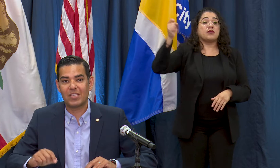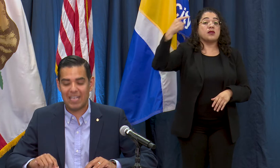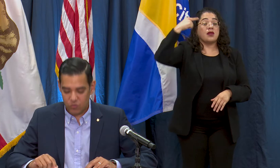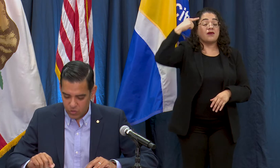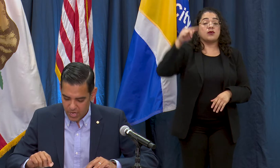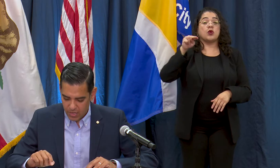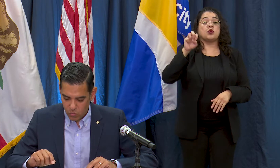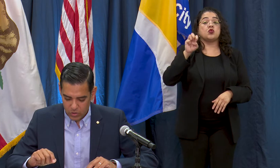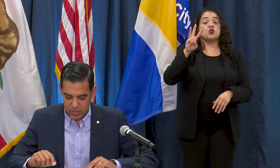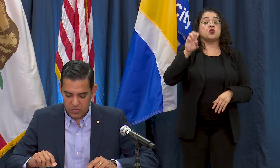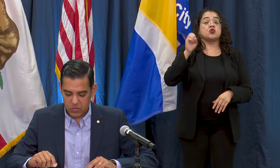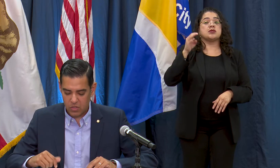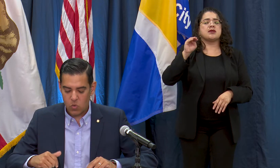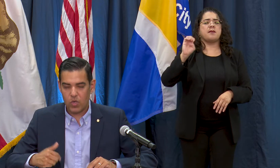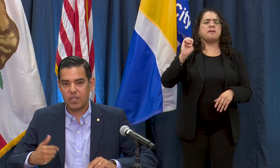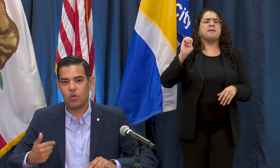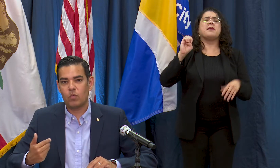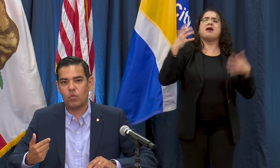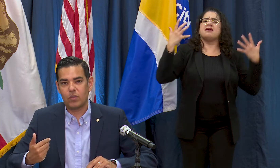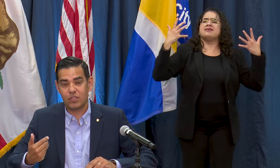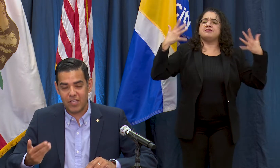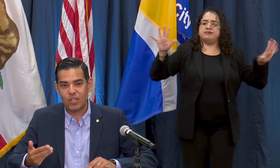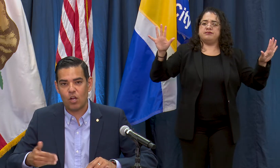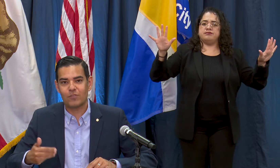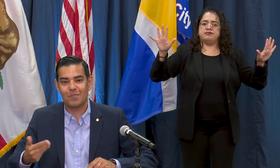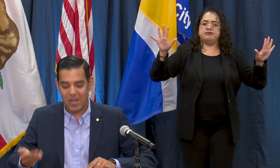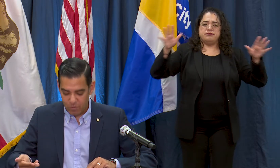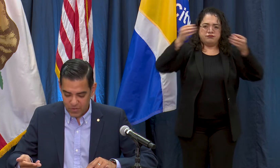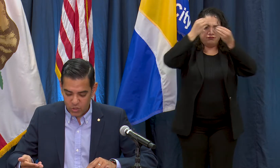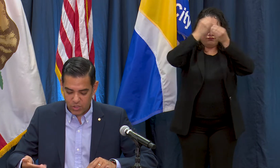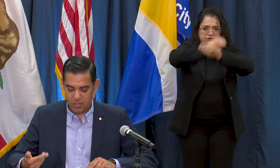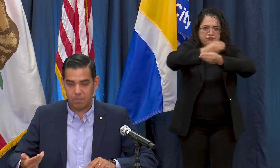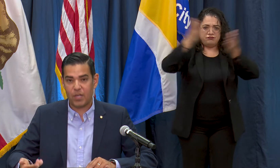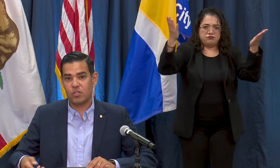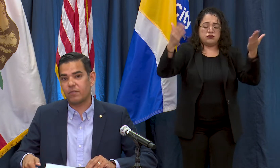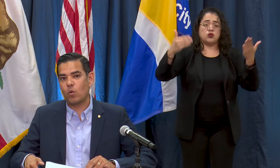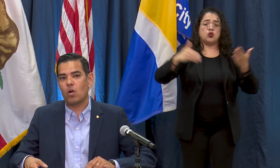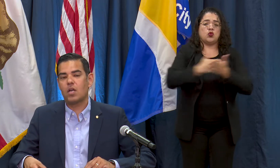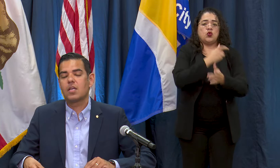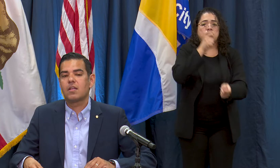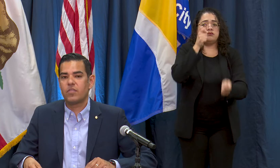yesterday released what the state calls the May Revision to the budget for the